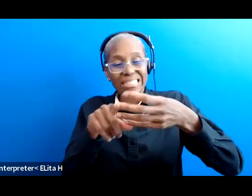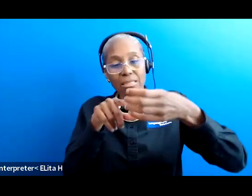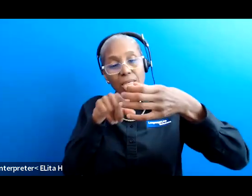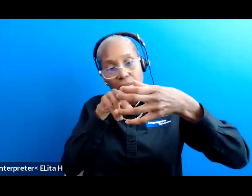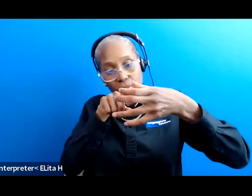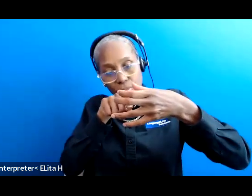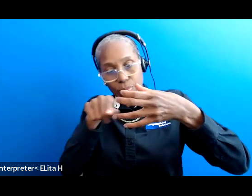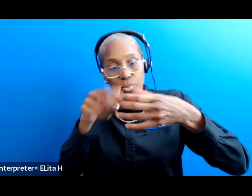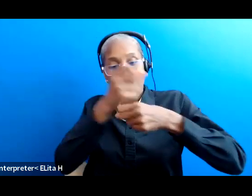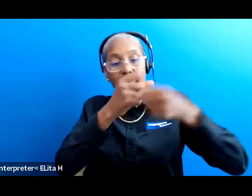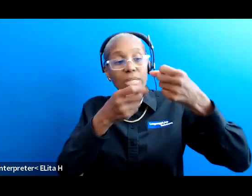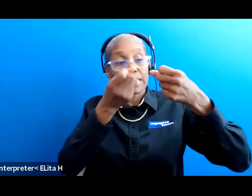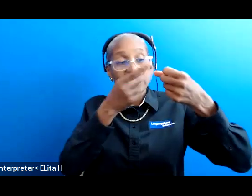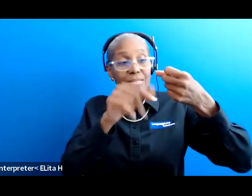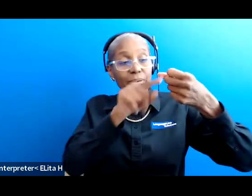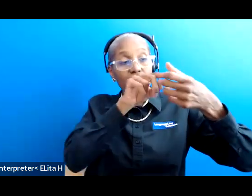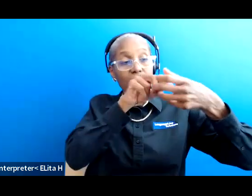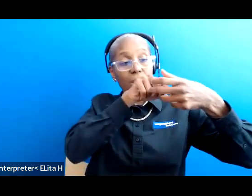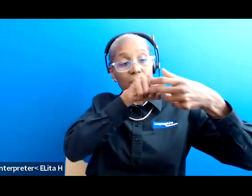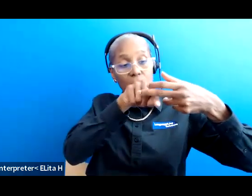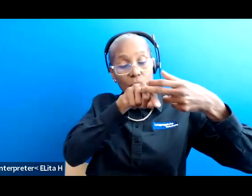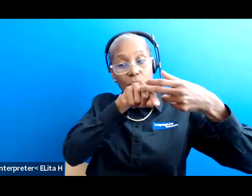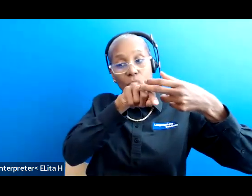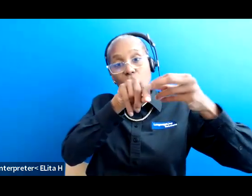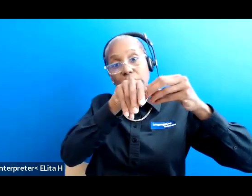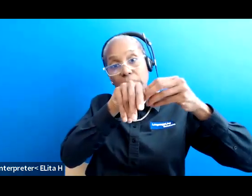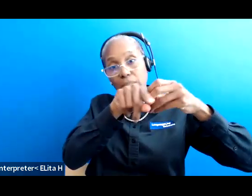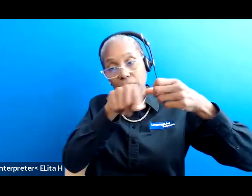And so usually it goes hand in hand. But anyway, good for you.